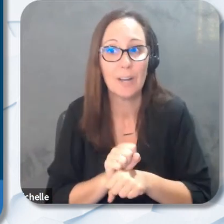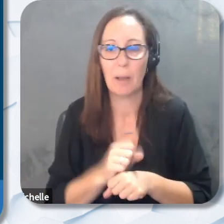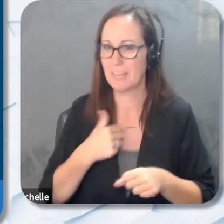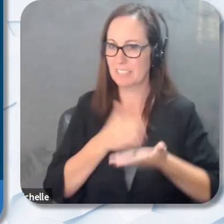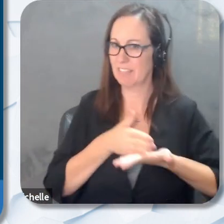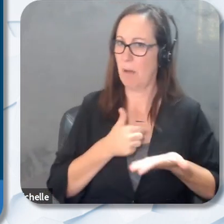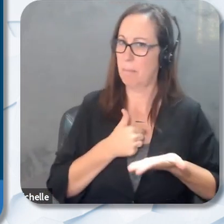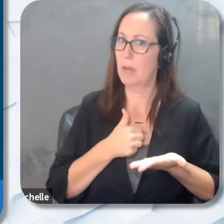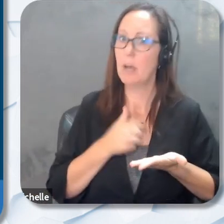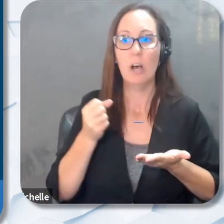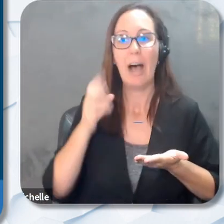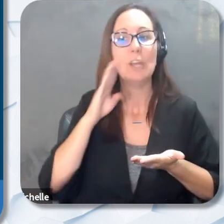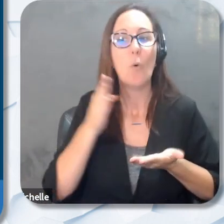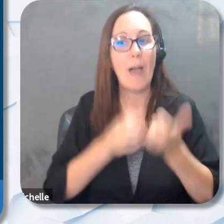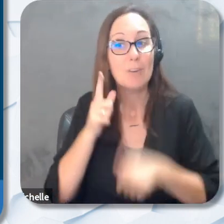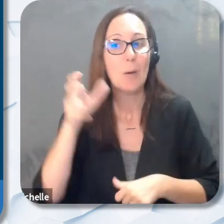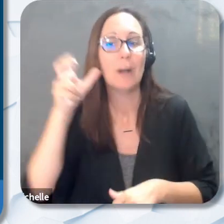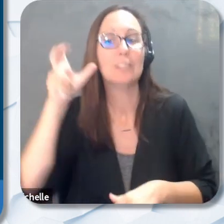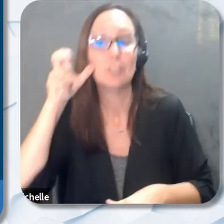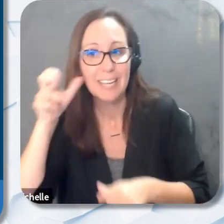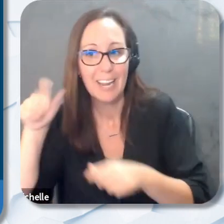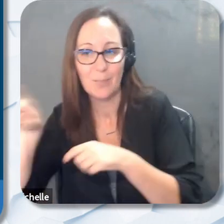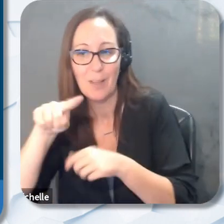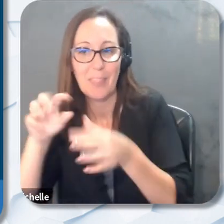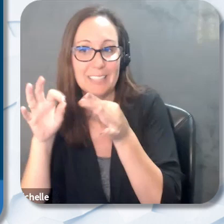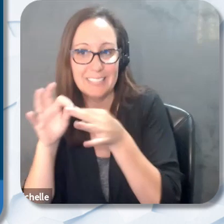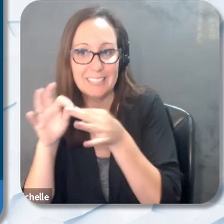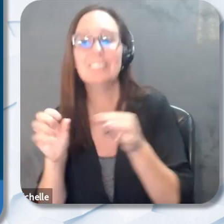know everyone wants to listen to what they have to share. Sheila Self: Well, thank you so much,